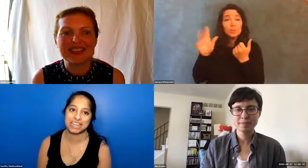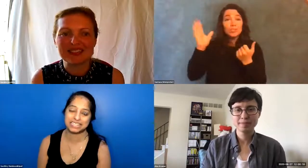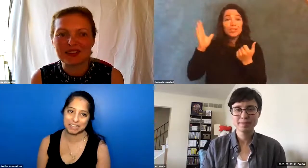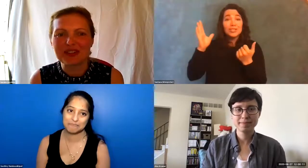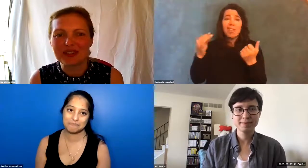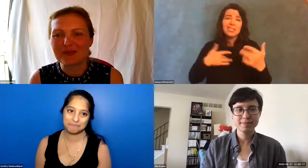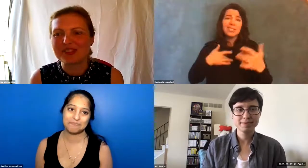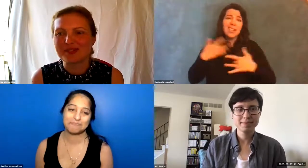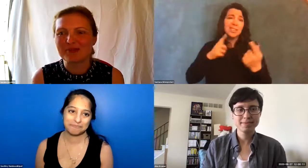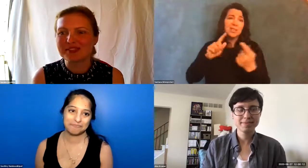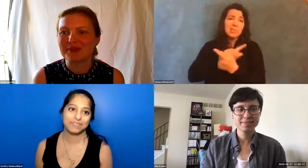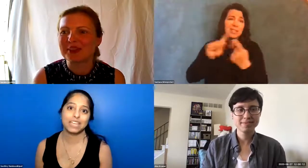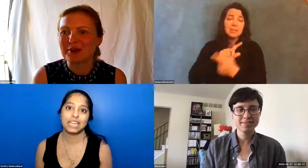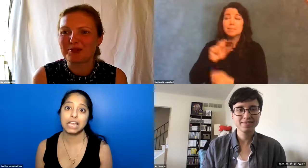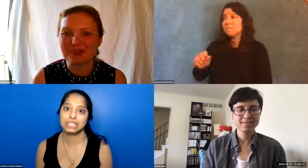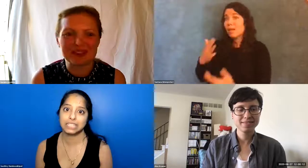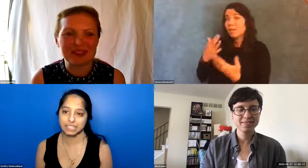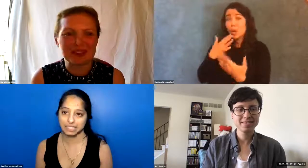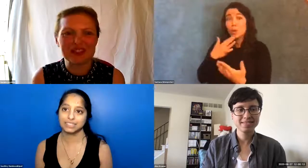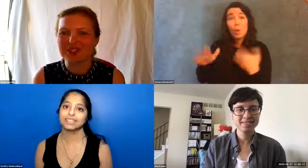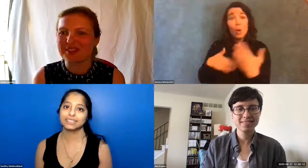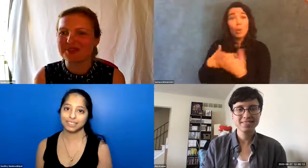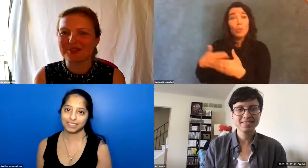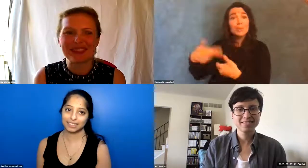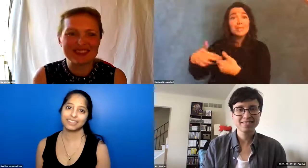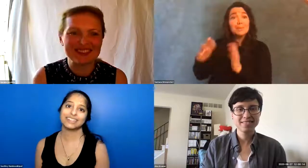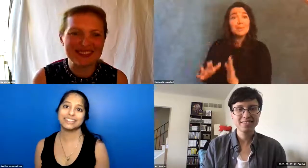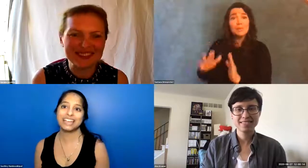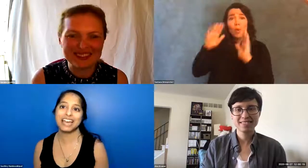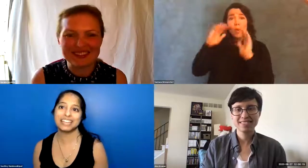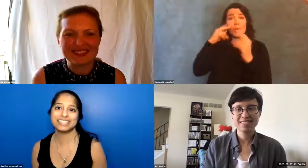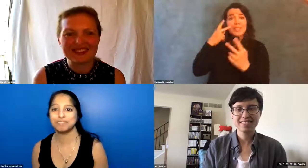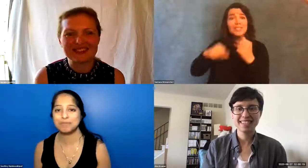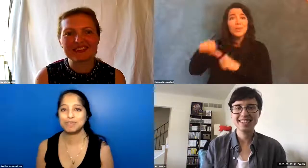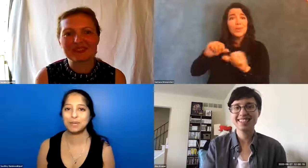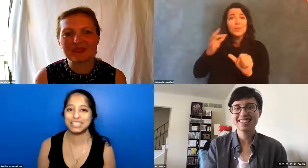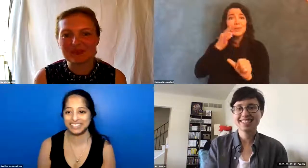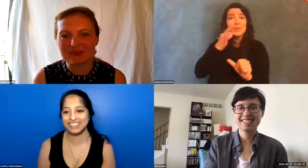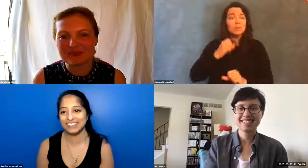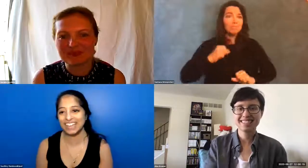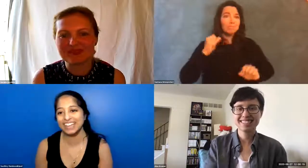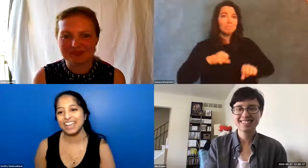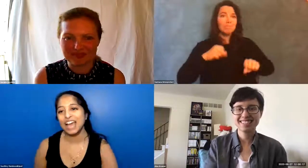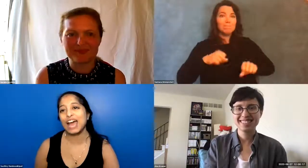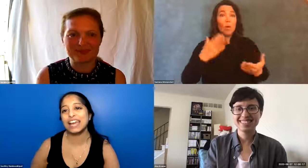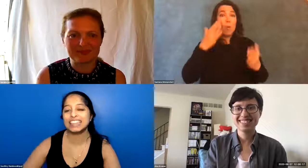Natalia Levshina: And thanks to all of our participants, I hope we'll see each other soon. Savithry Namboodiripad: Yes, maybe in person. Thank you all. Eva Schultze-Berndt: Thank you to all of your organizers